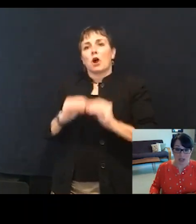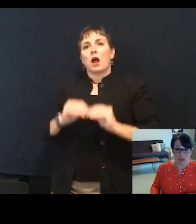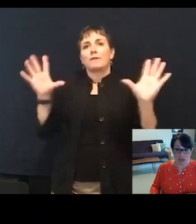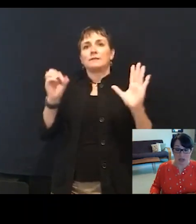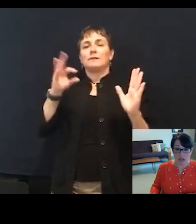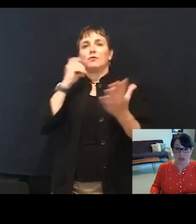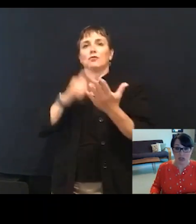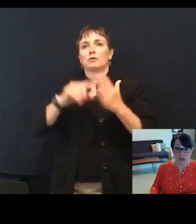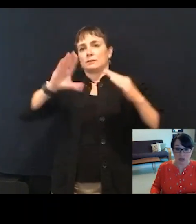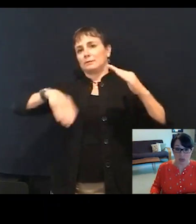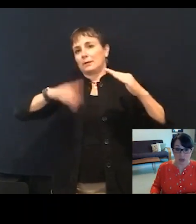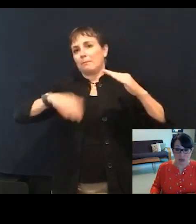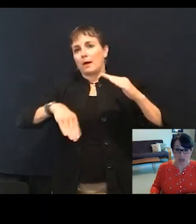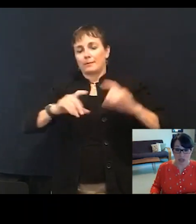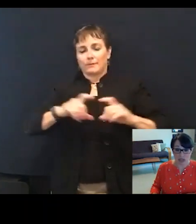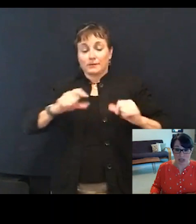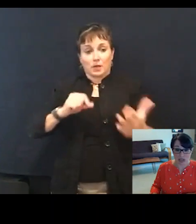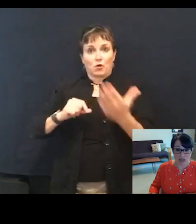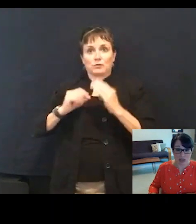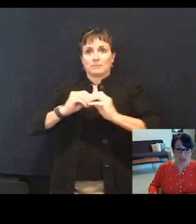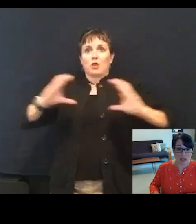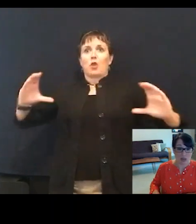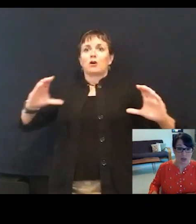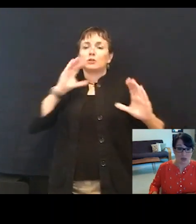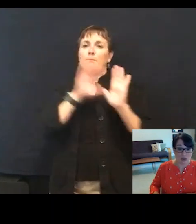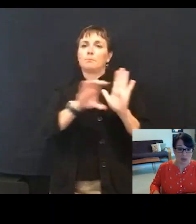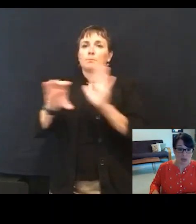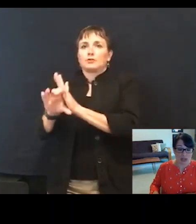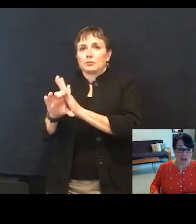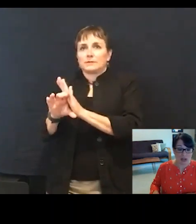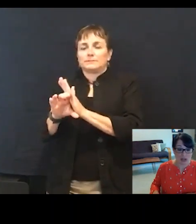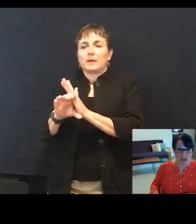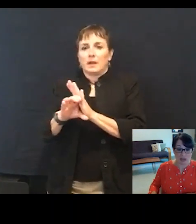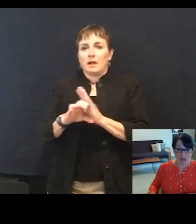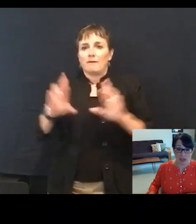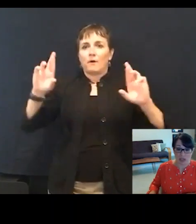images of individual RPE cells with a normal cell on the left